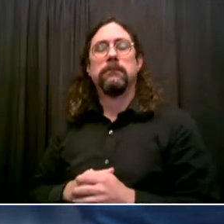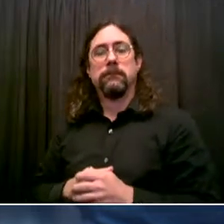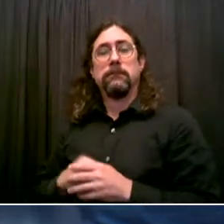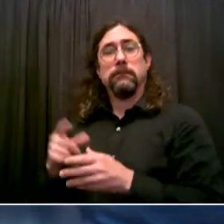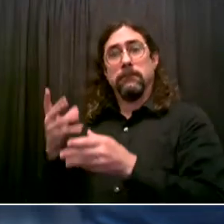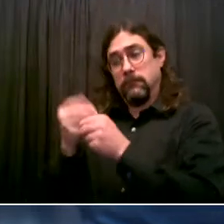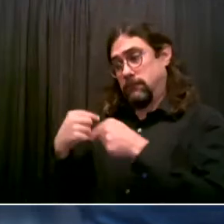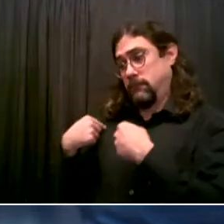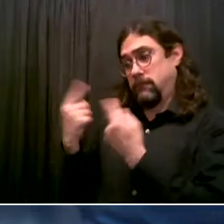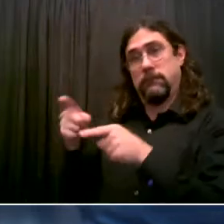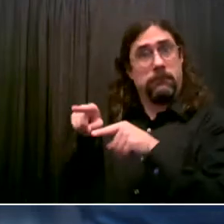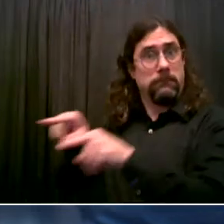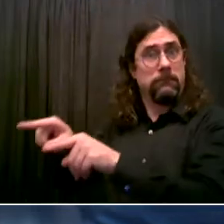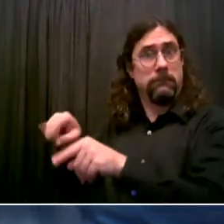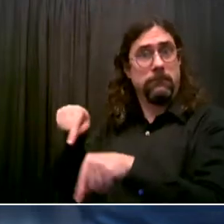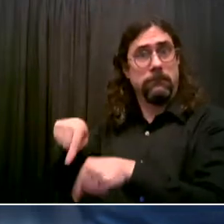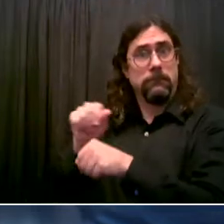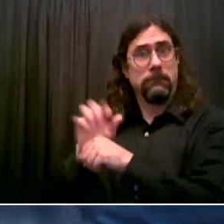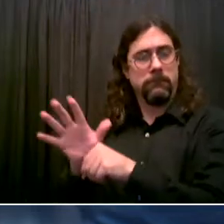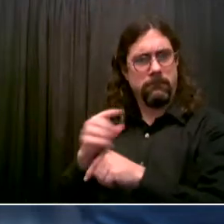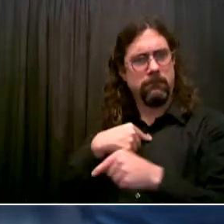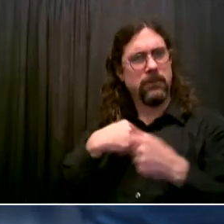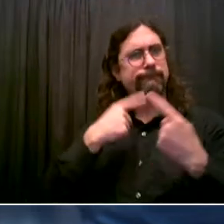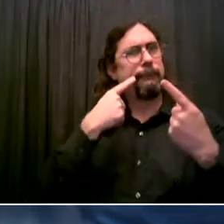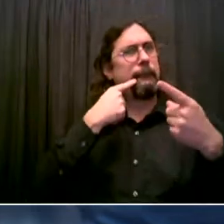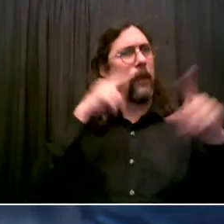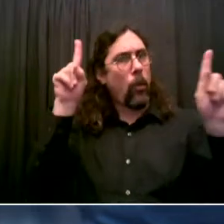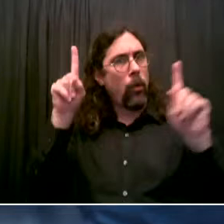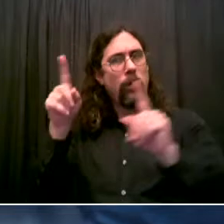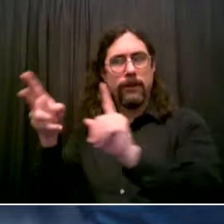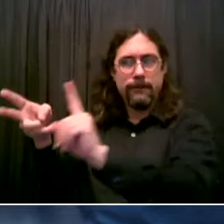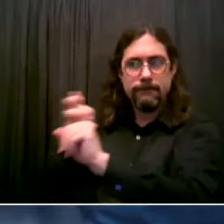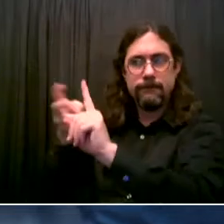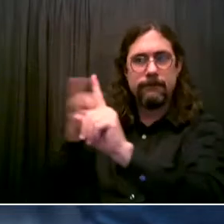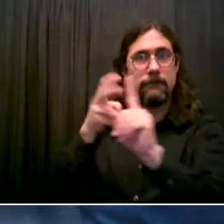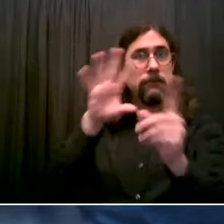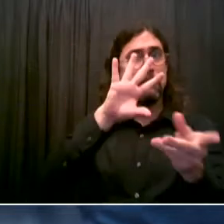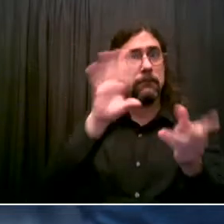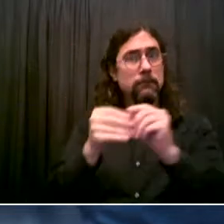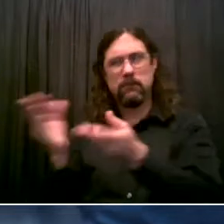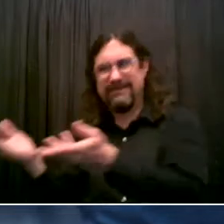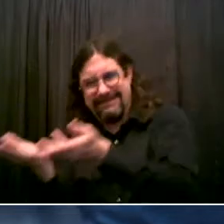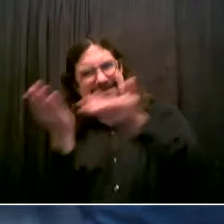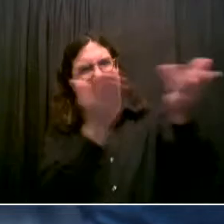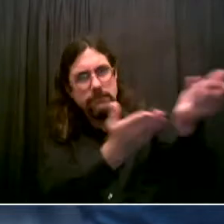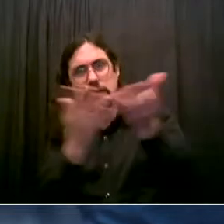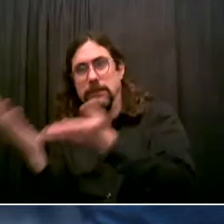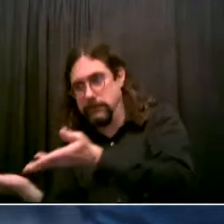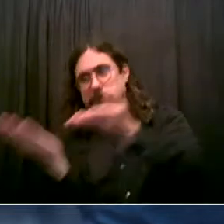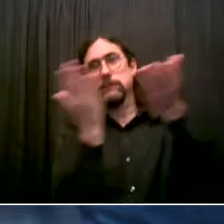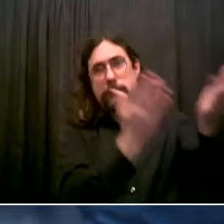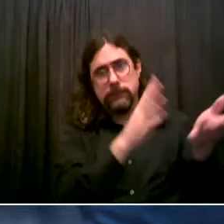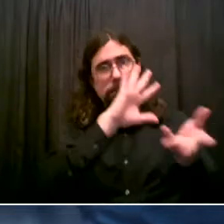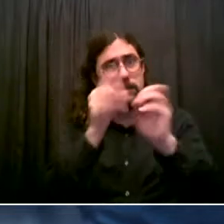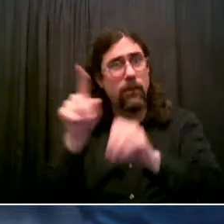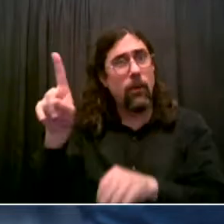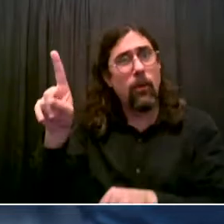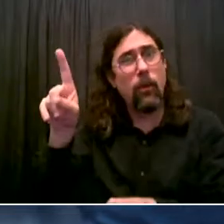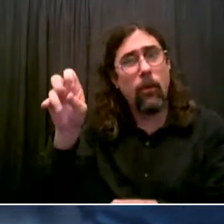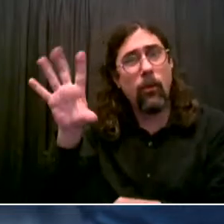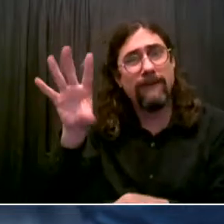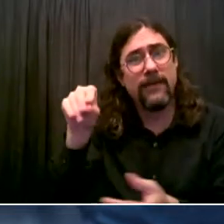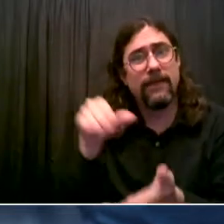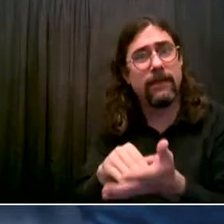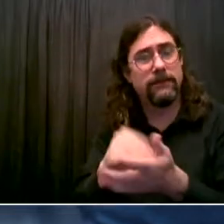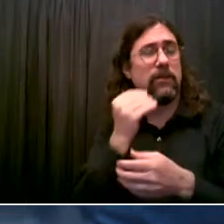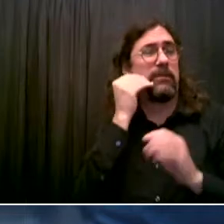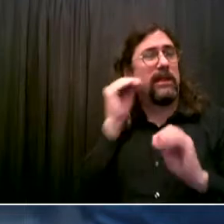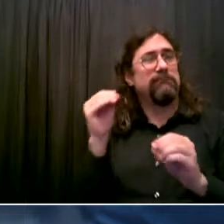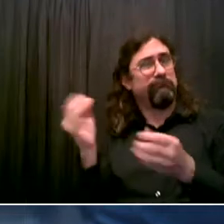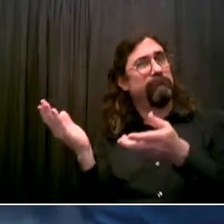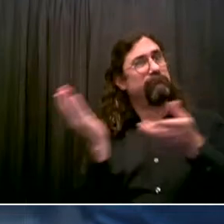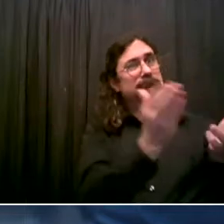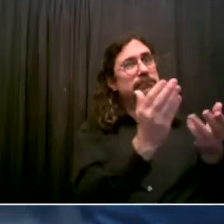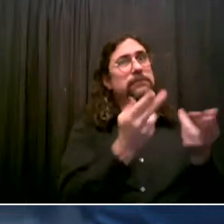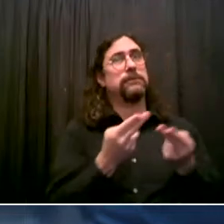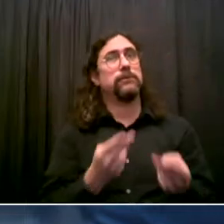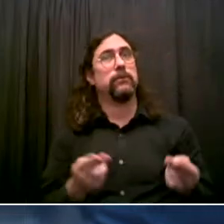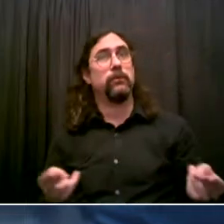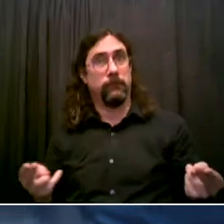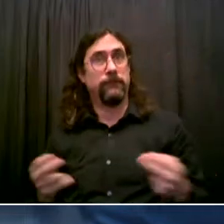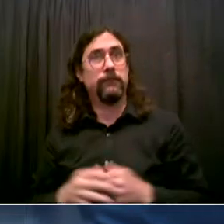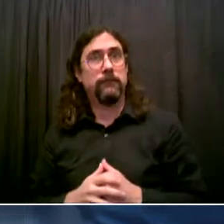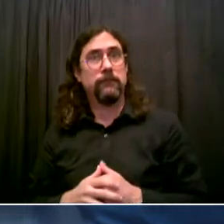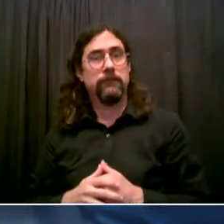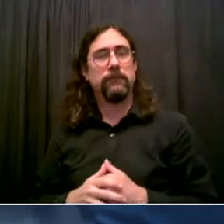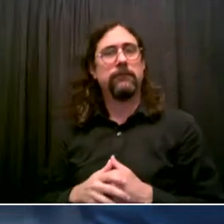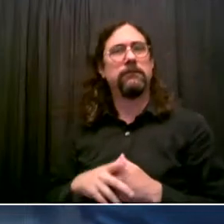GIVEN PERMANENT HOUSING.